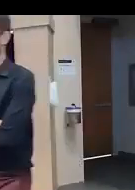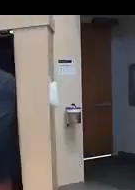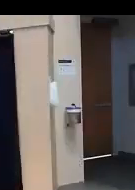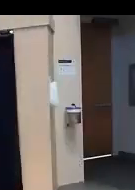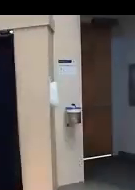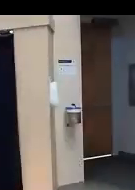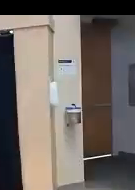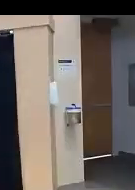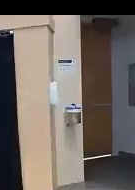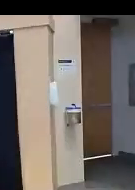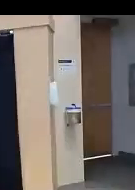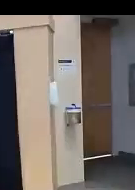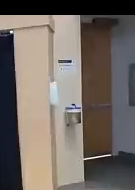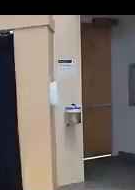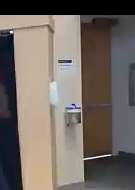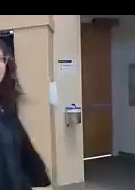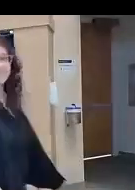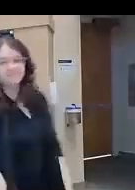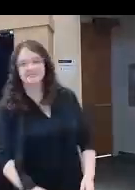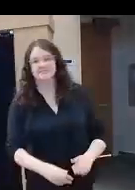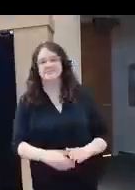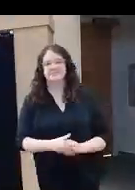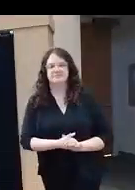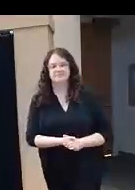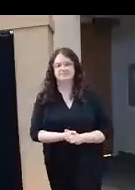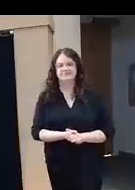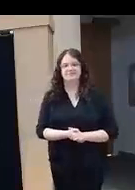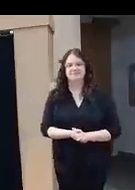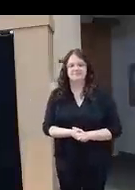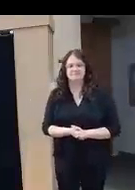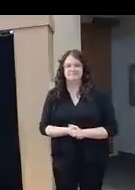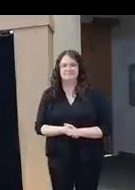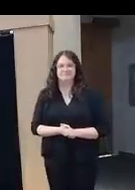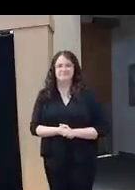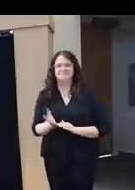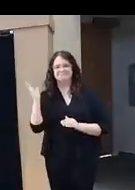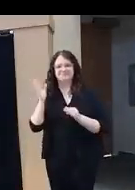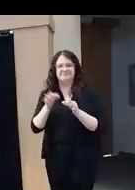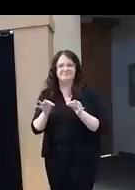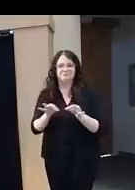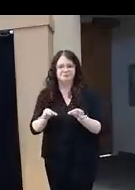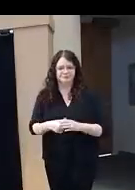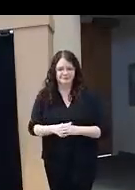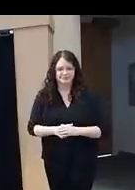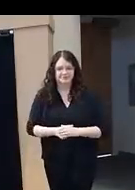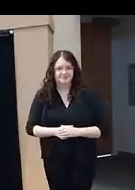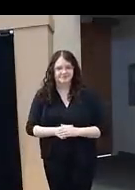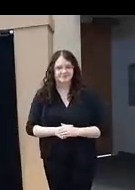was founded with the specific aim to support the design and implementation